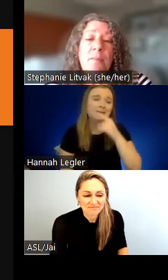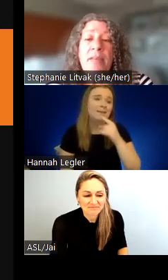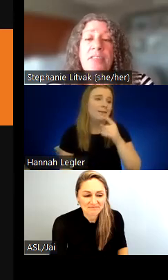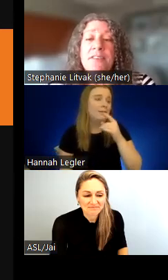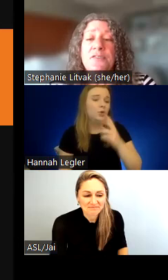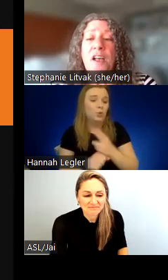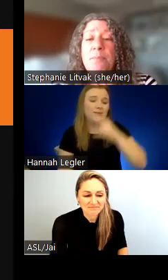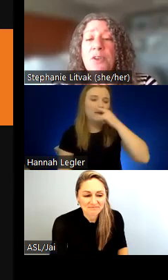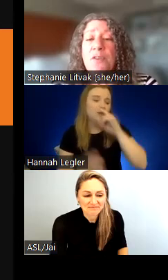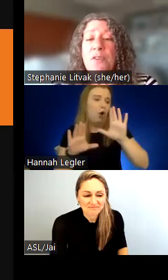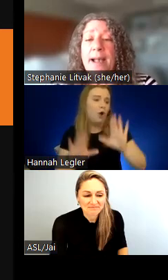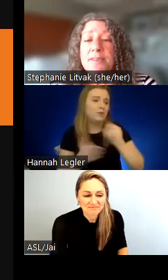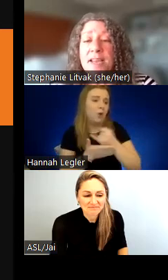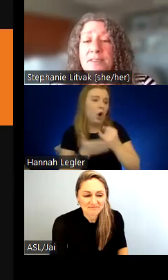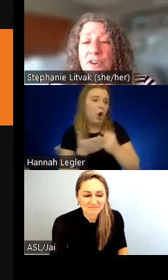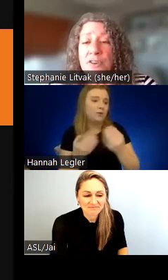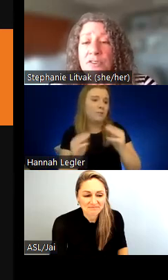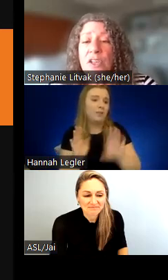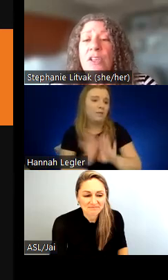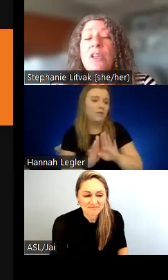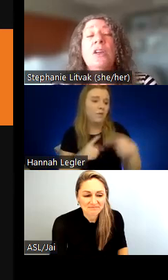method developed over the past ten years.”